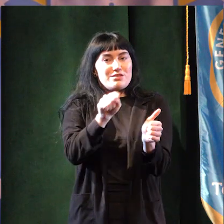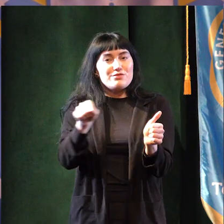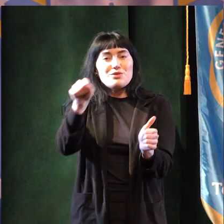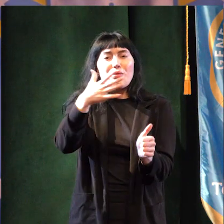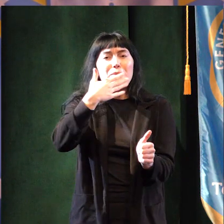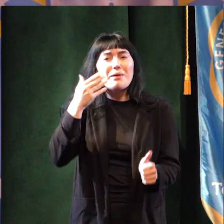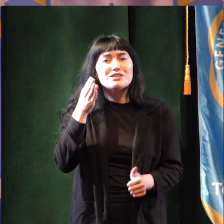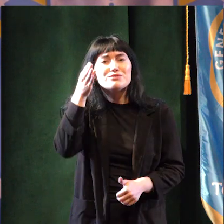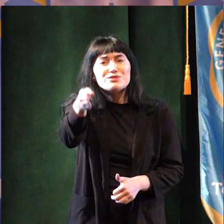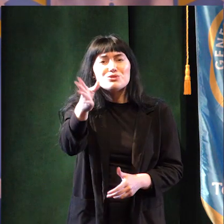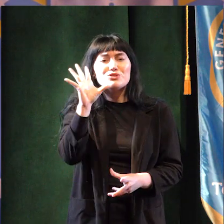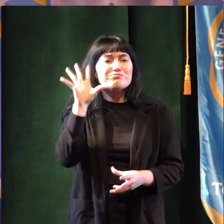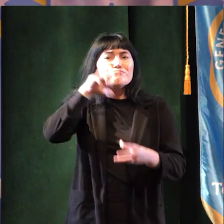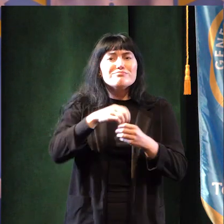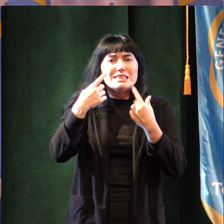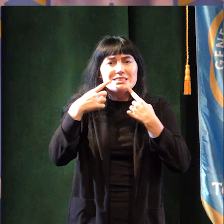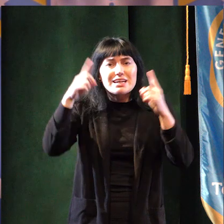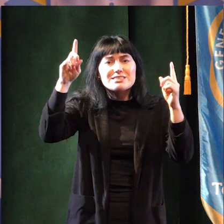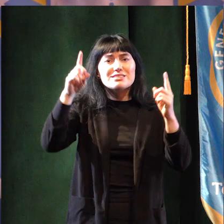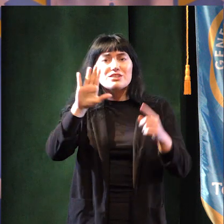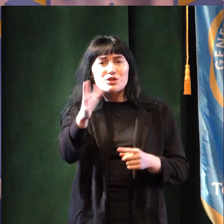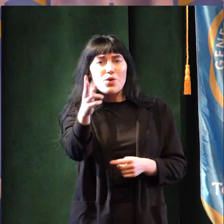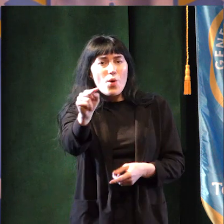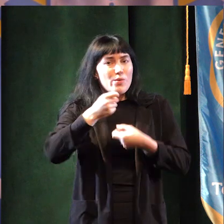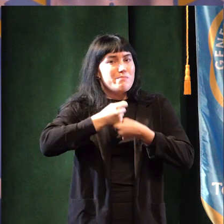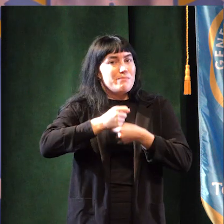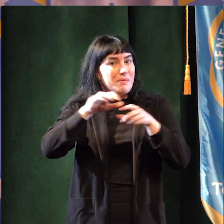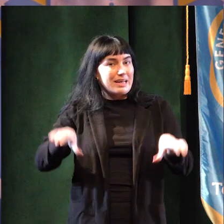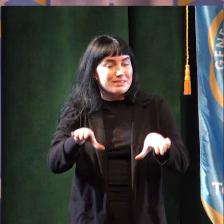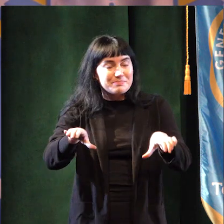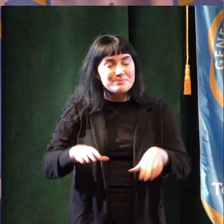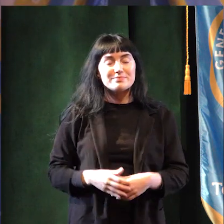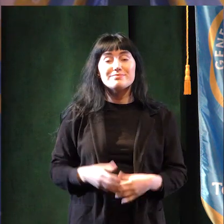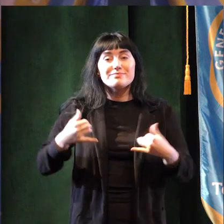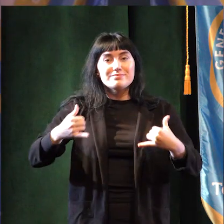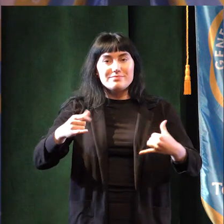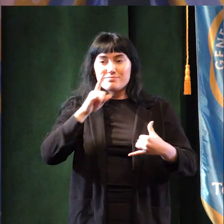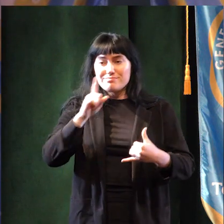you the very best future filled with success of your own making today is the